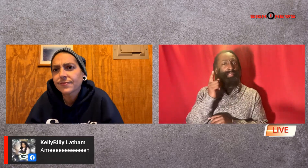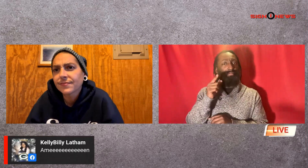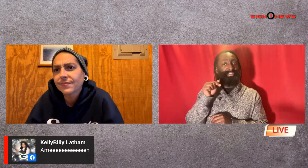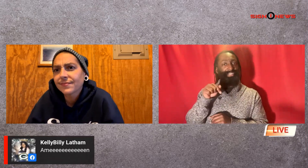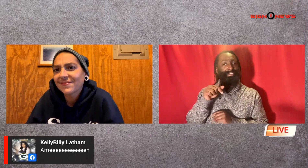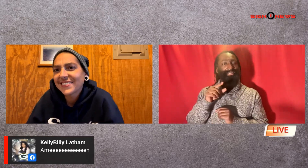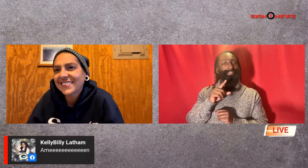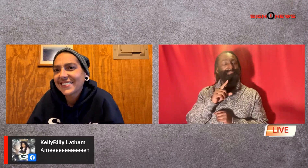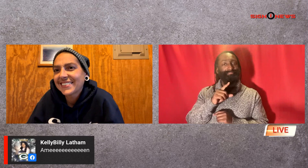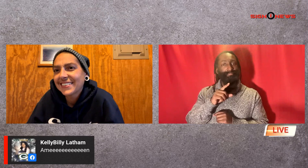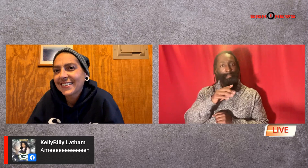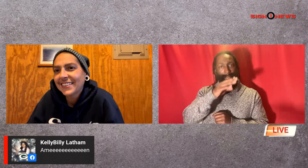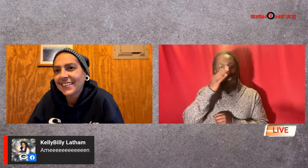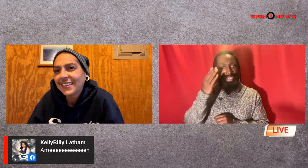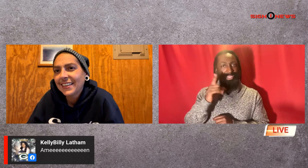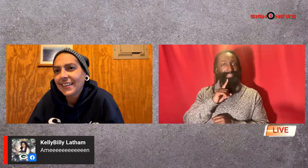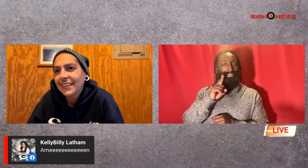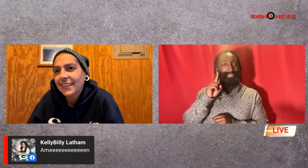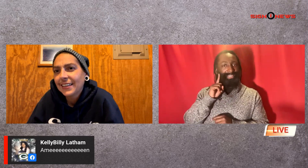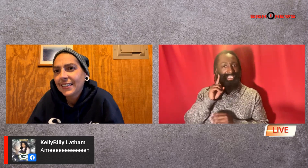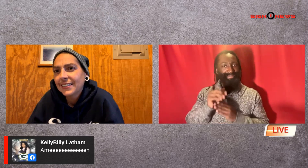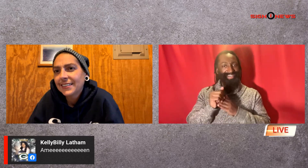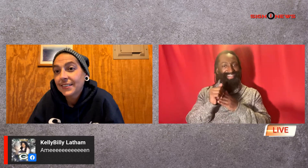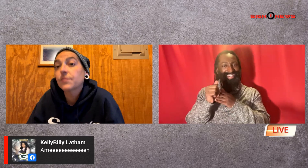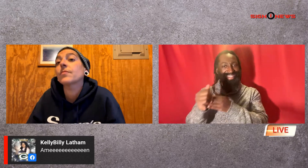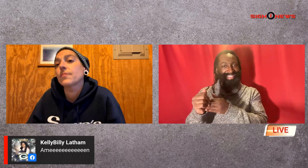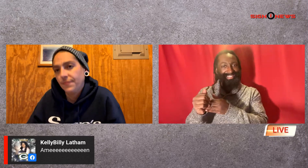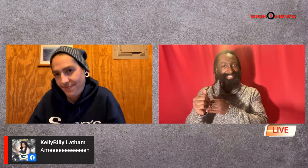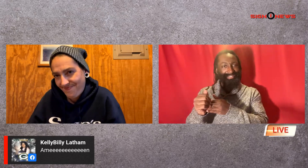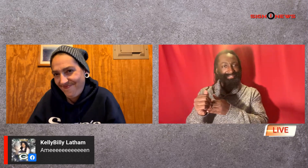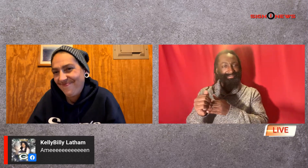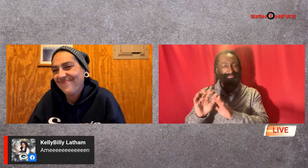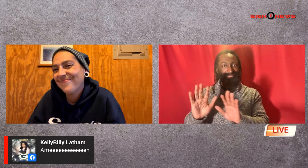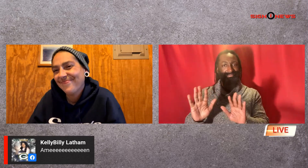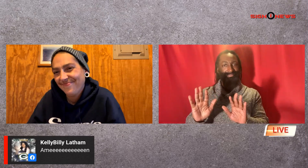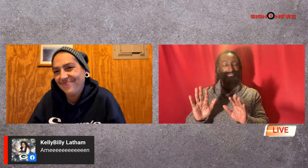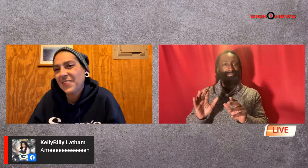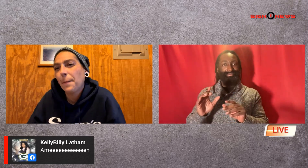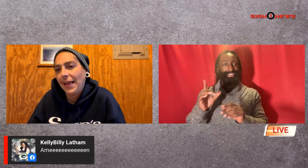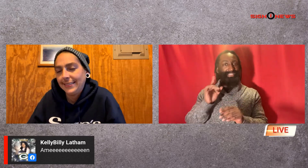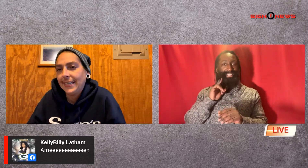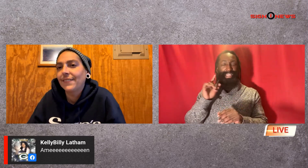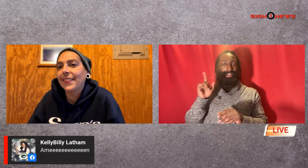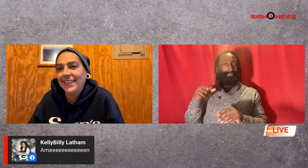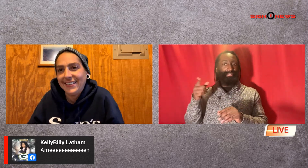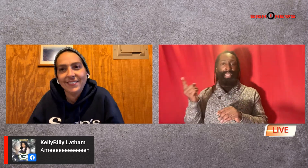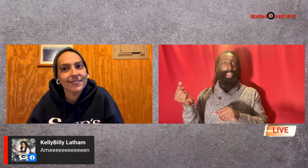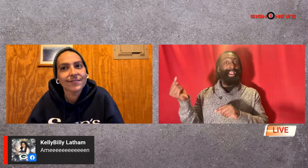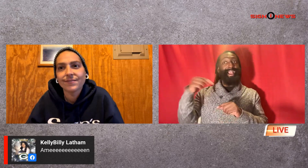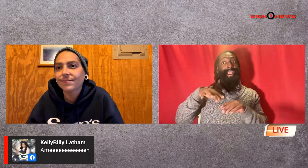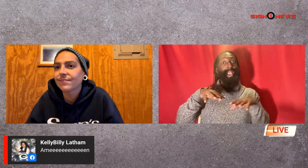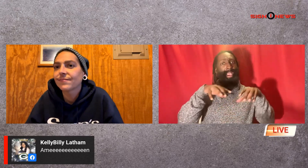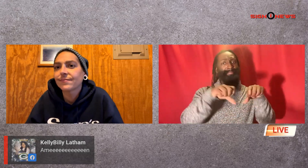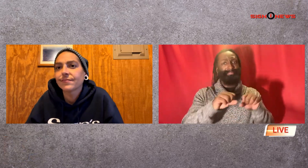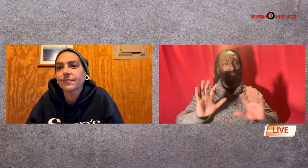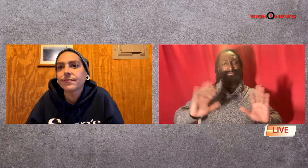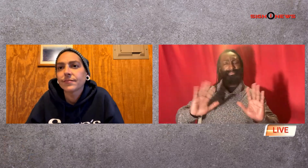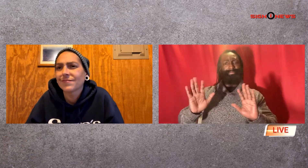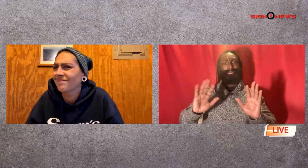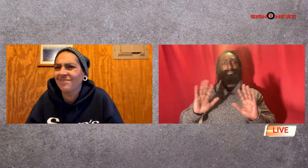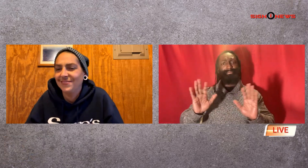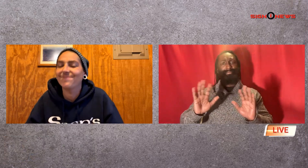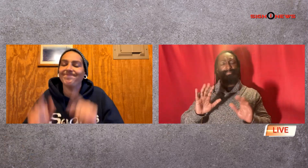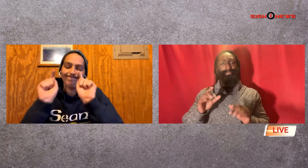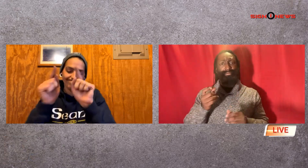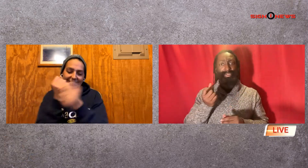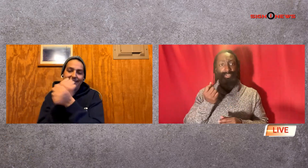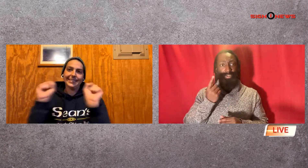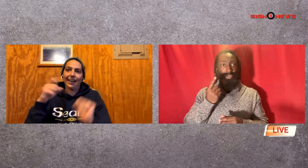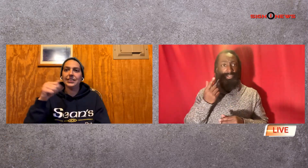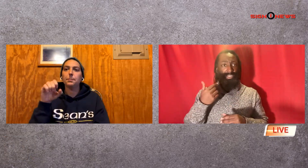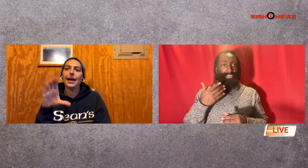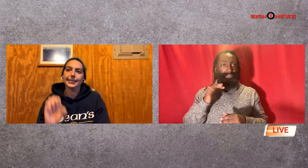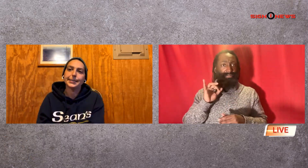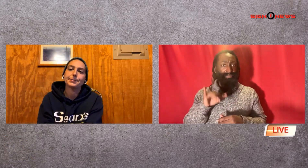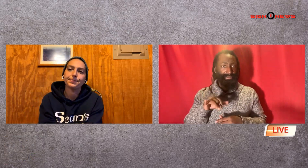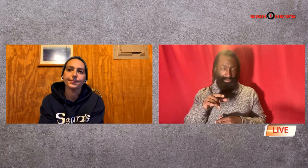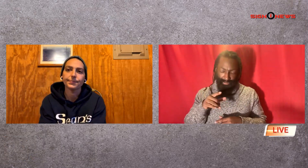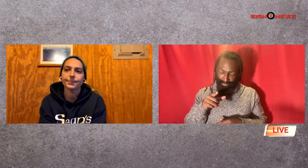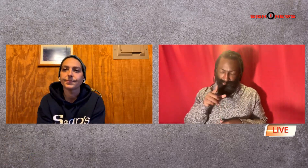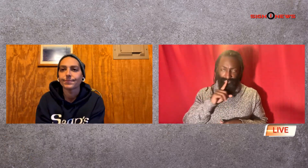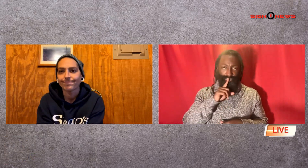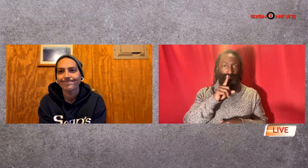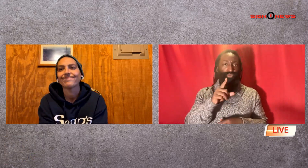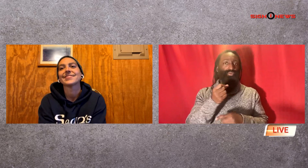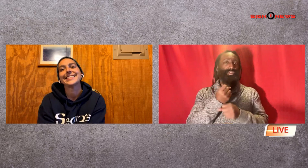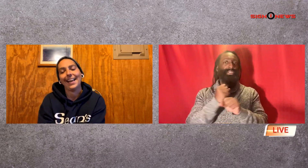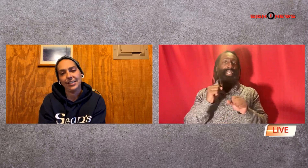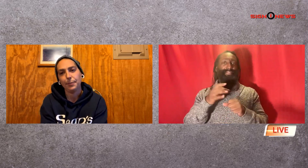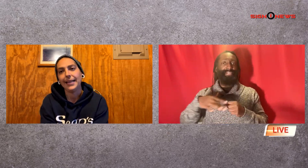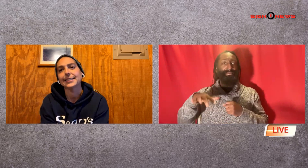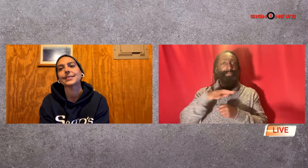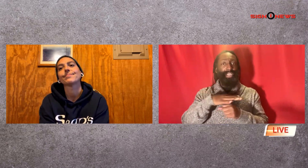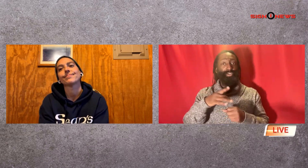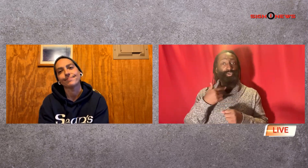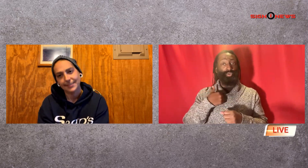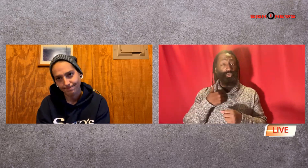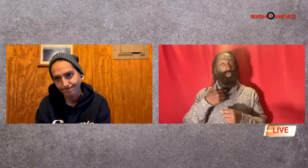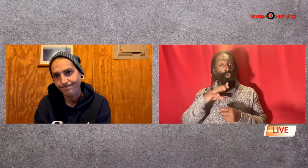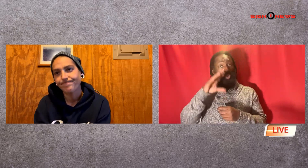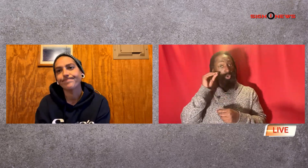understand black deaf leadership don't come and try to take over this is a safe place